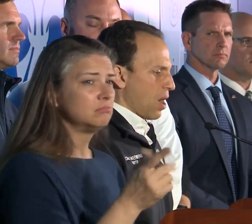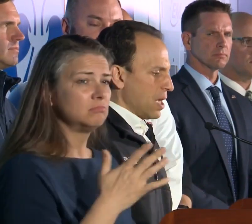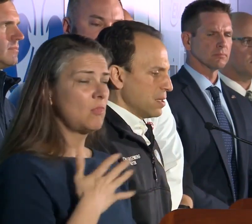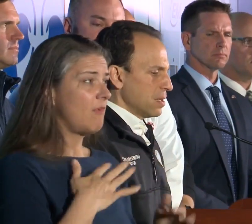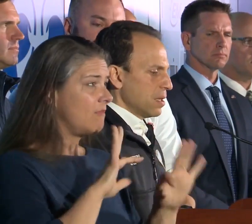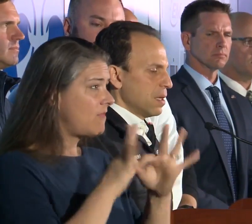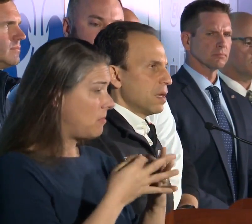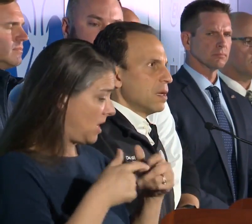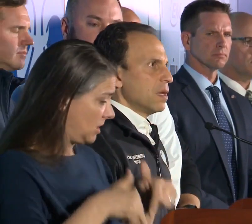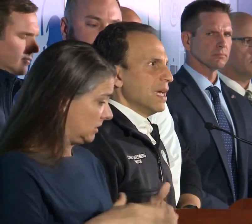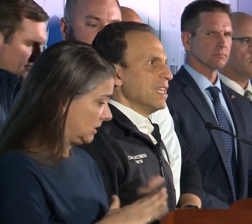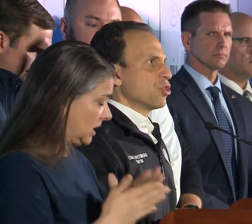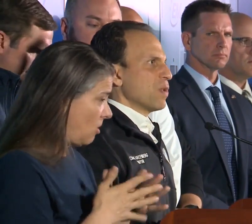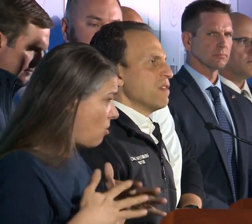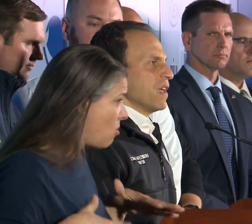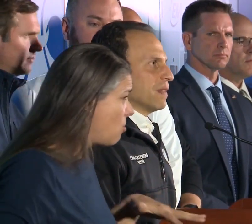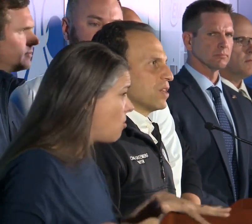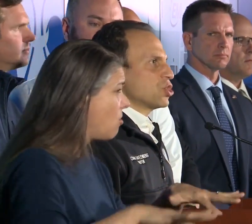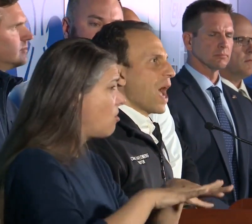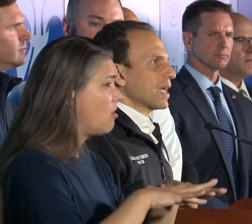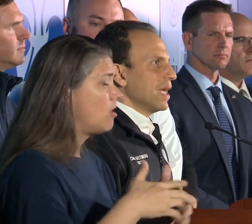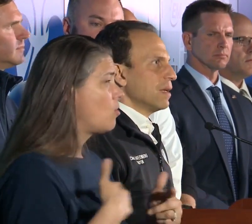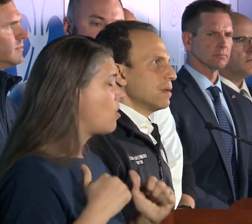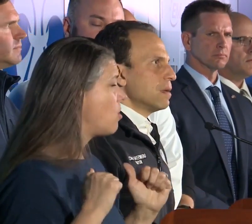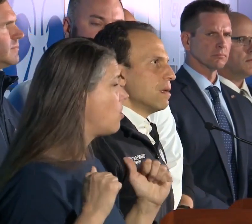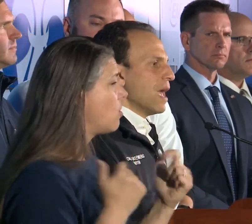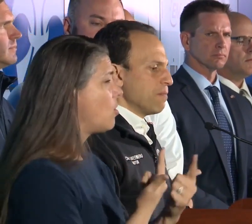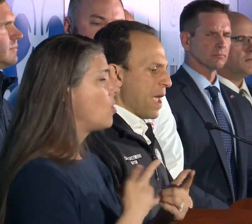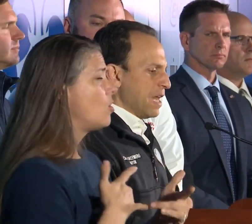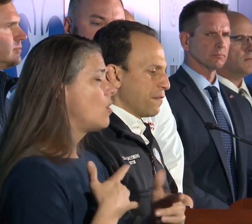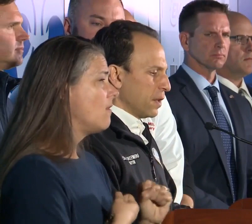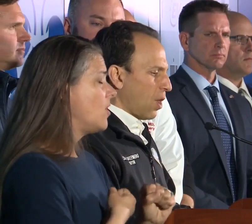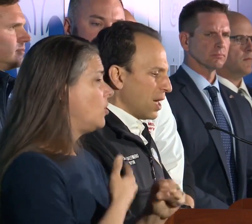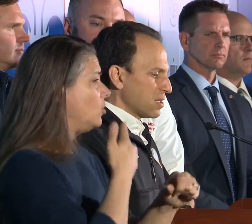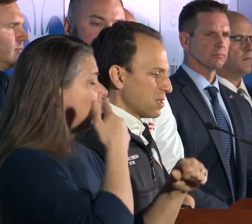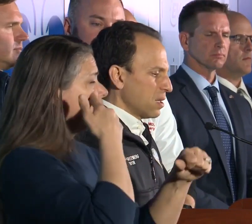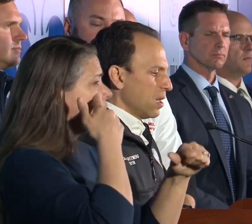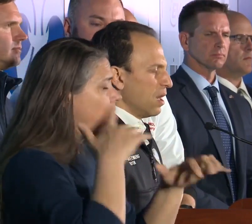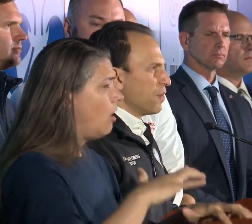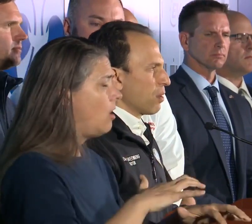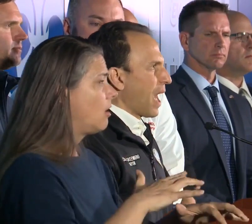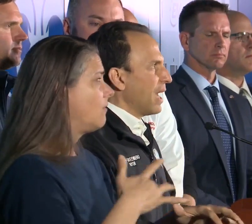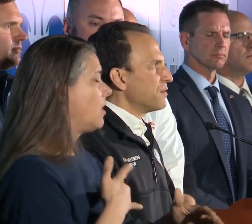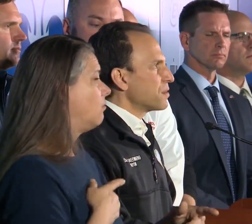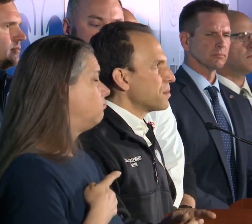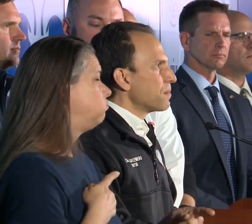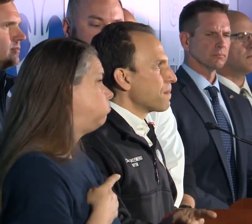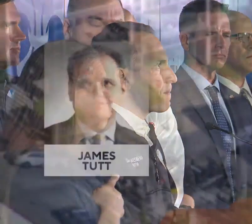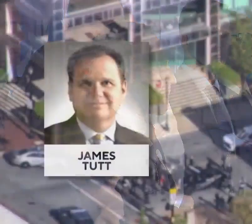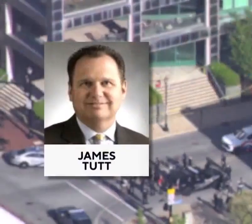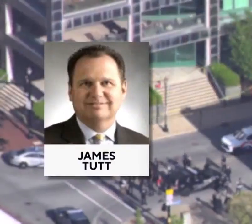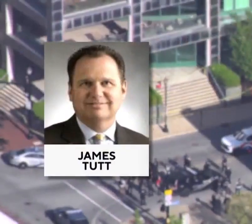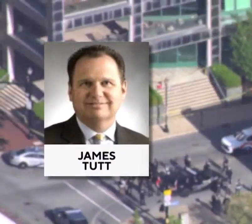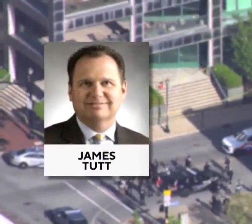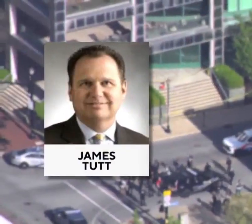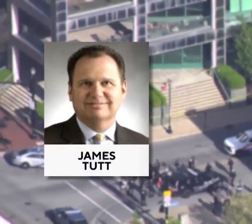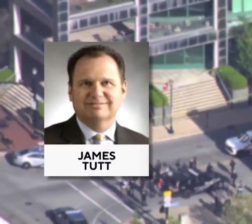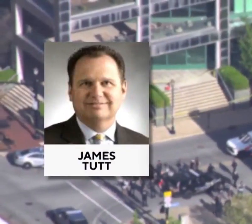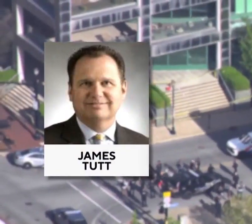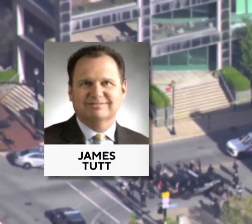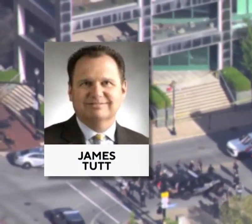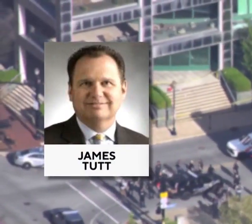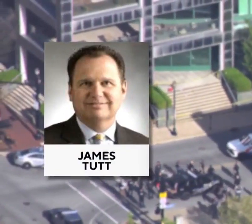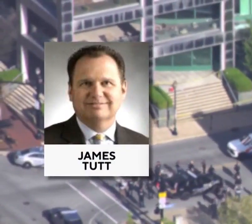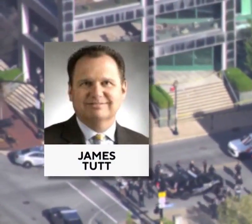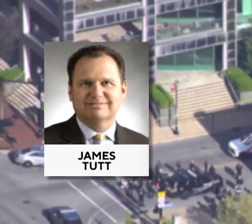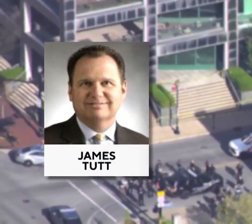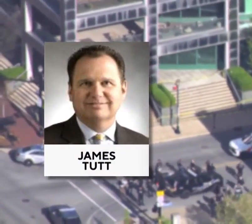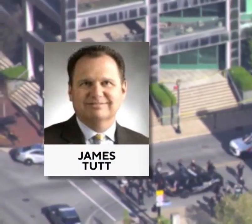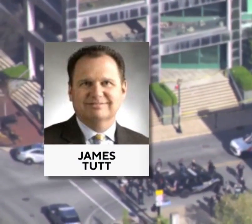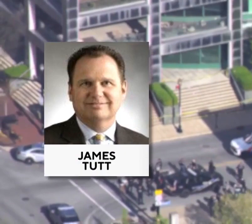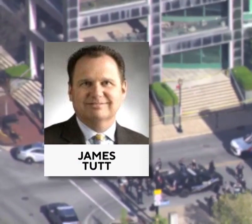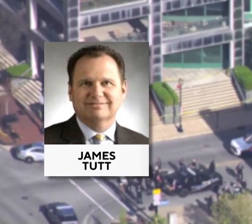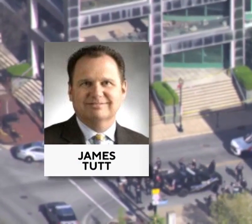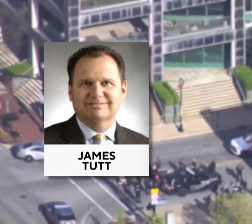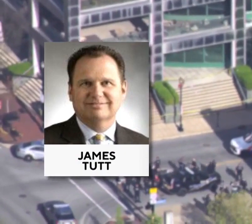AND I JOIN YOU IN FAMILIES ACROSS OUR ENTIRE CITY AND BEYOND IN GRIEVING THIS SHOCKING AND PAINFUL LOSS OF YOUR LIVES.